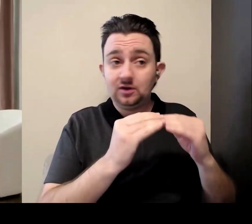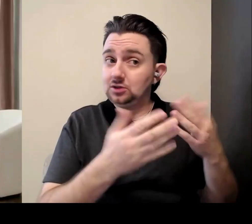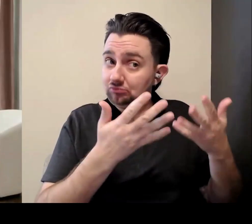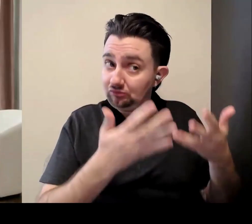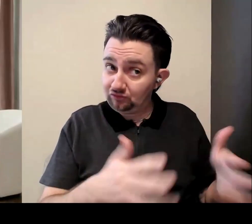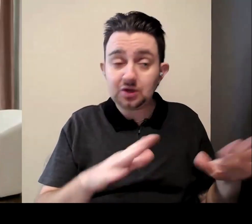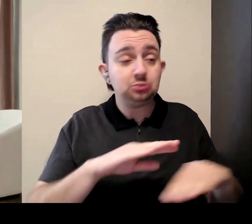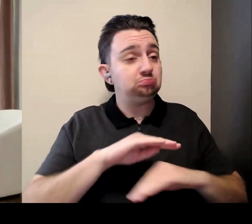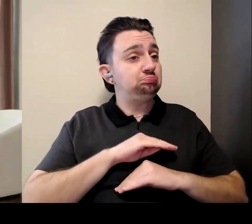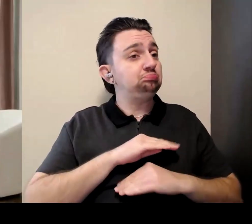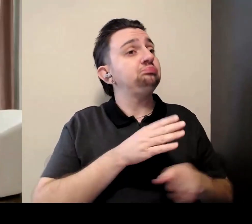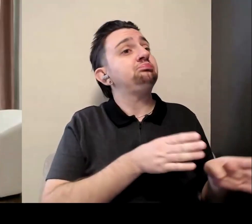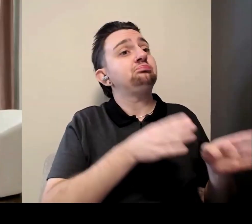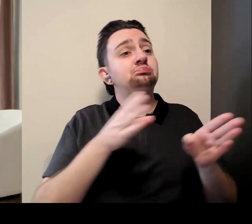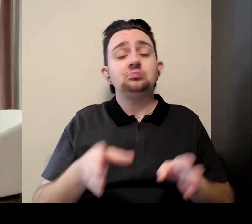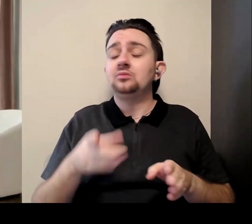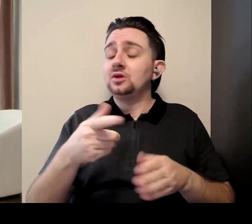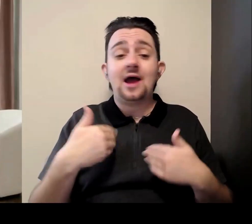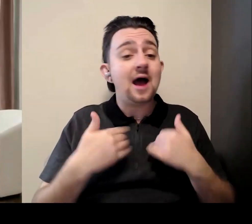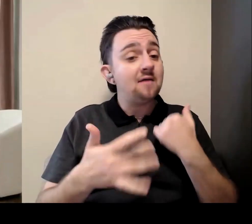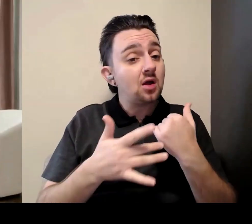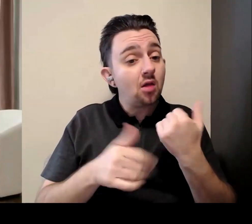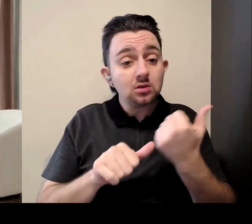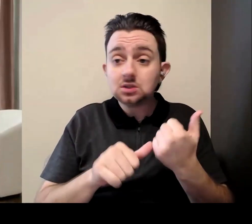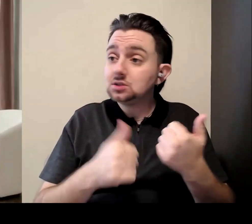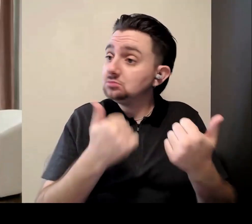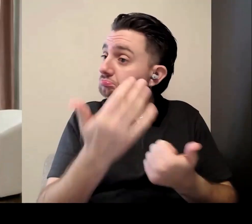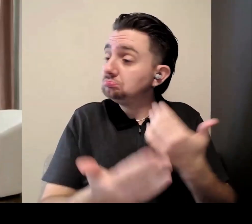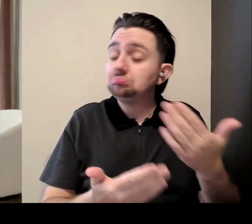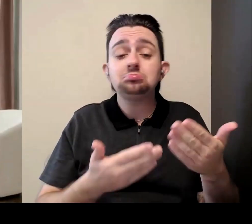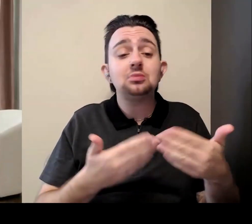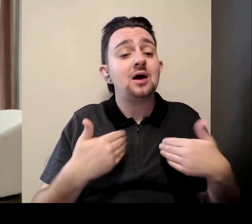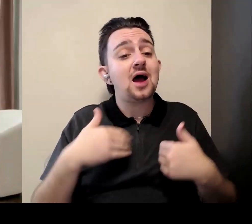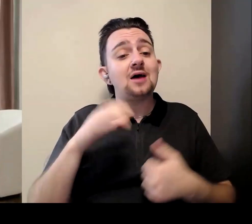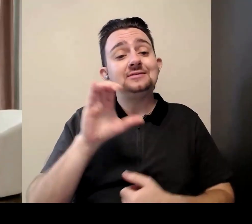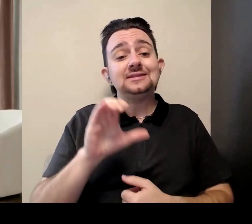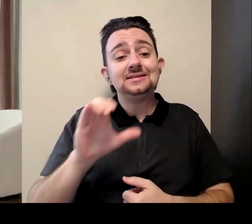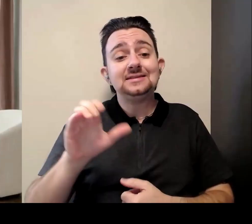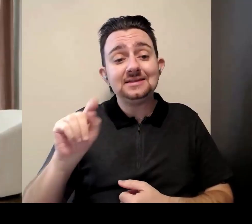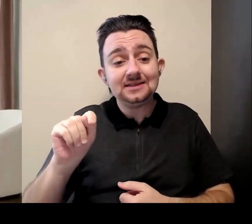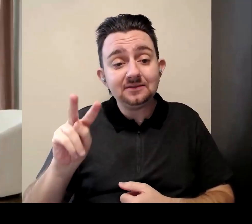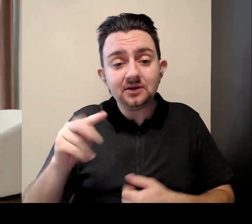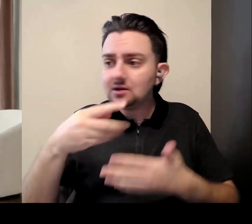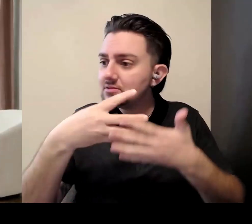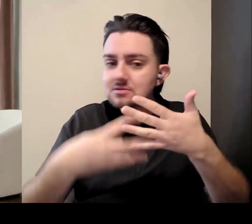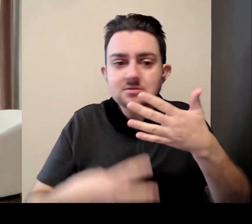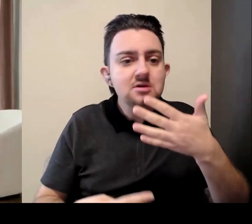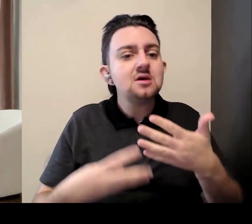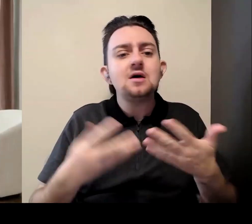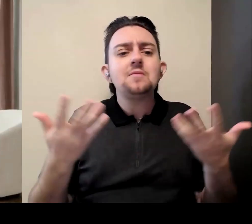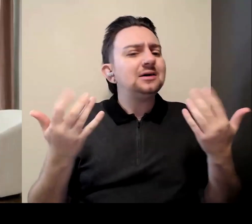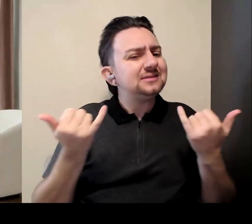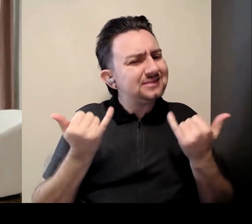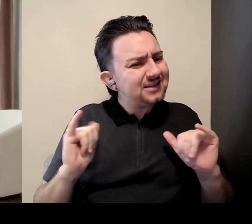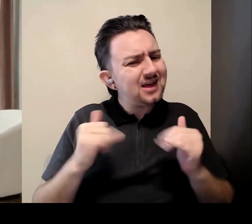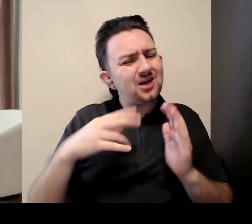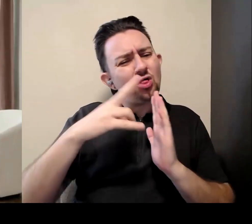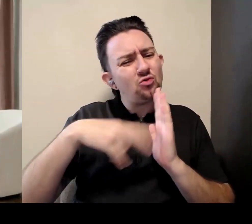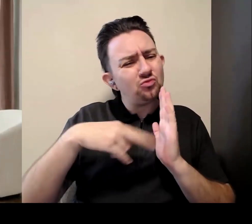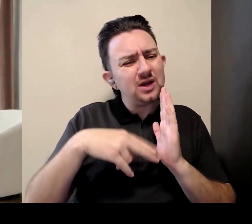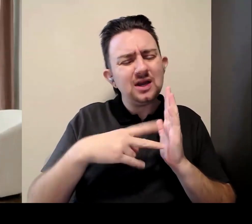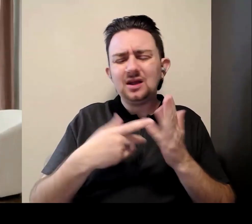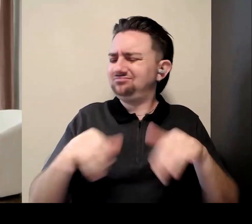She's got our technology, you know, she's got a CCTV, she's got everything, and her reading is still a struggle.